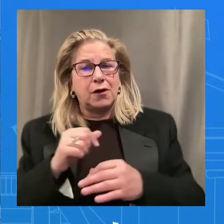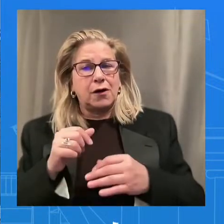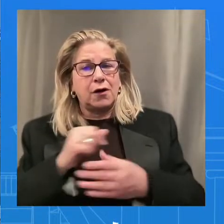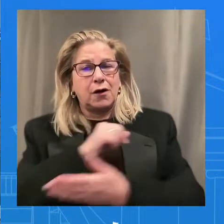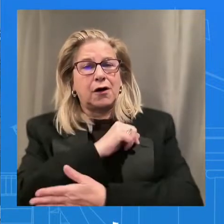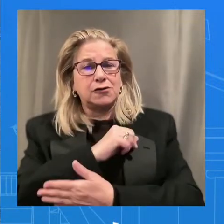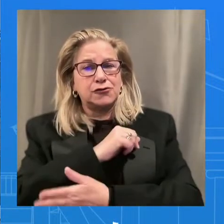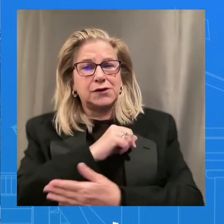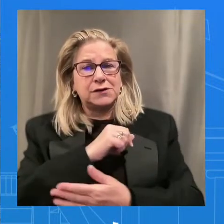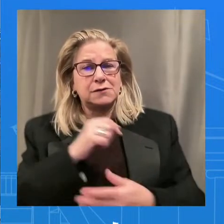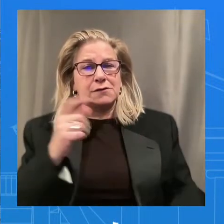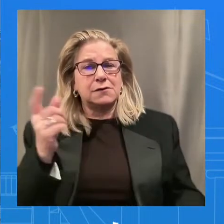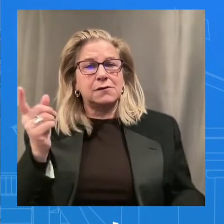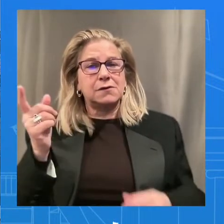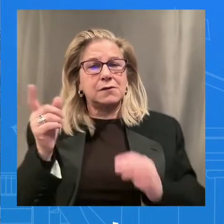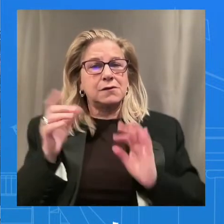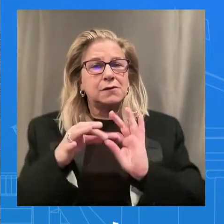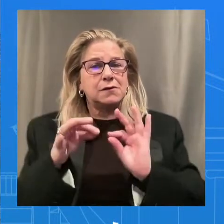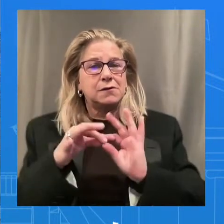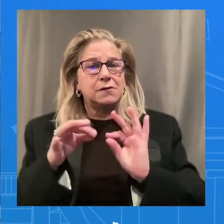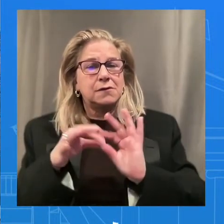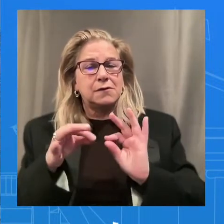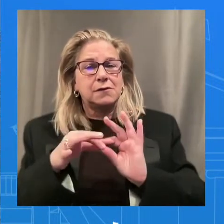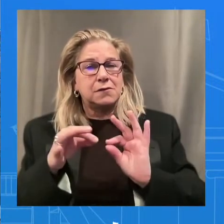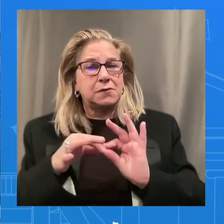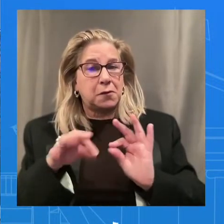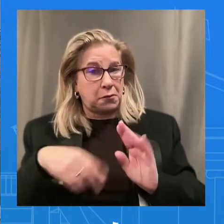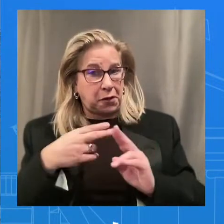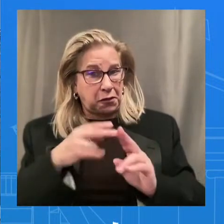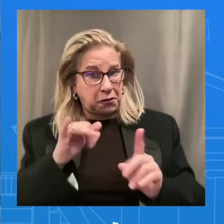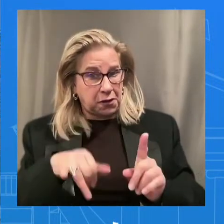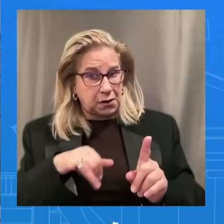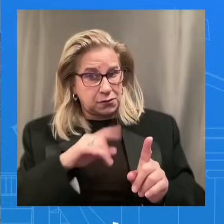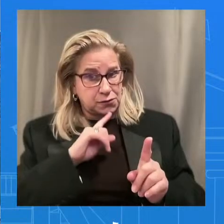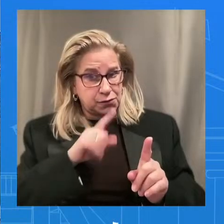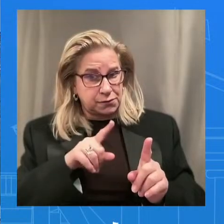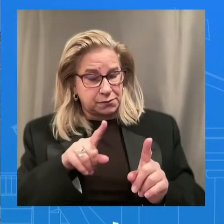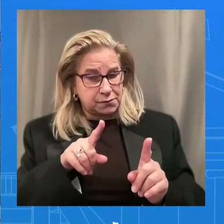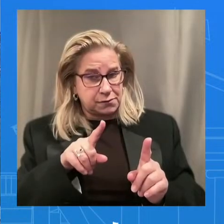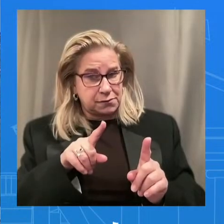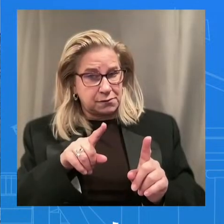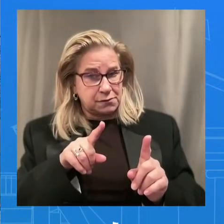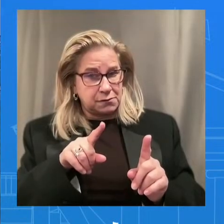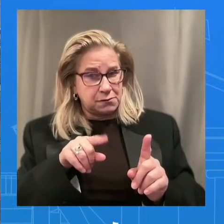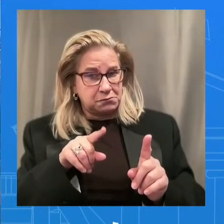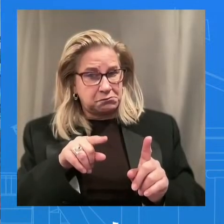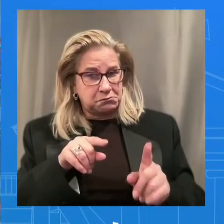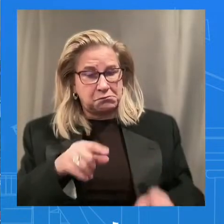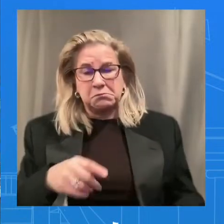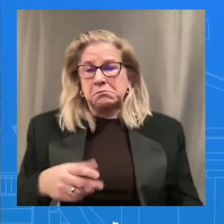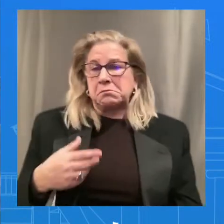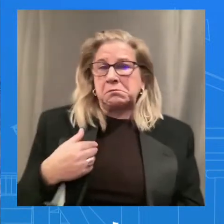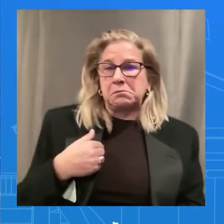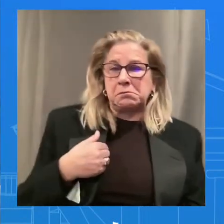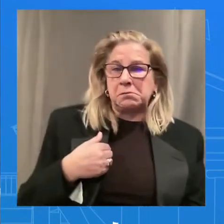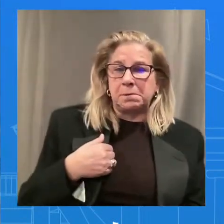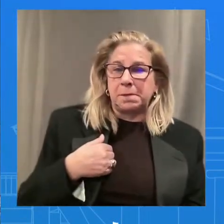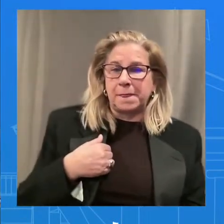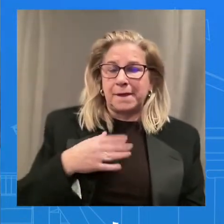to share with you on -- on that piece. But what I will say about misinformation and disinformation: It is incredibly dangerous, as we all know,